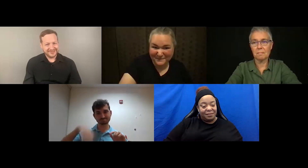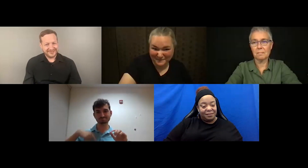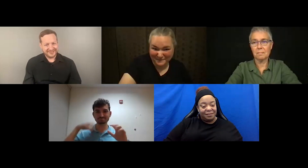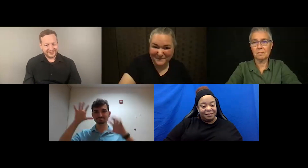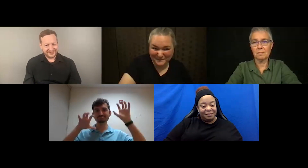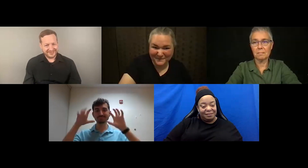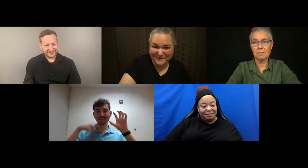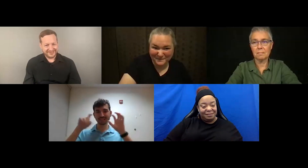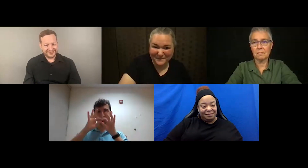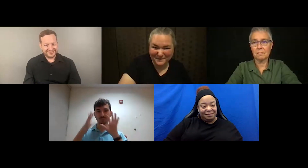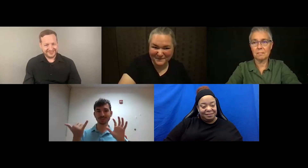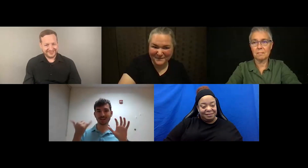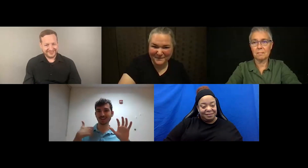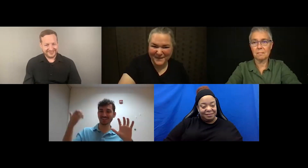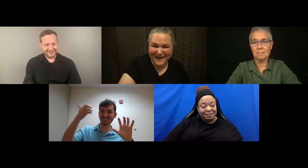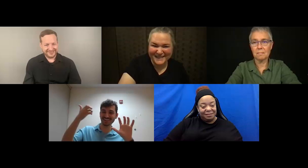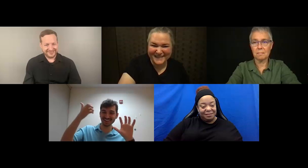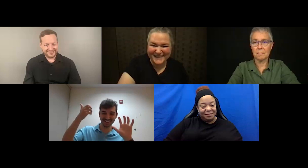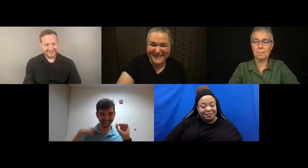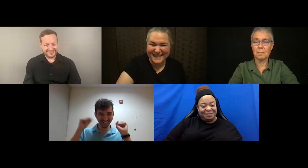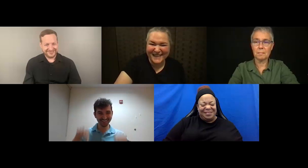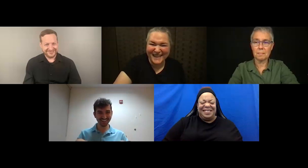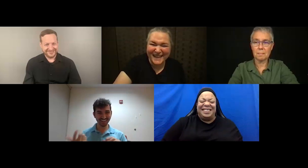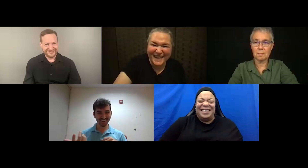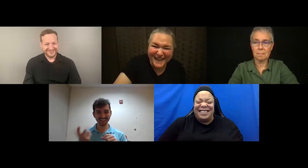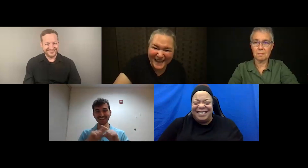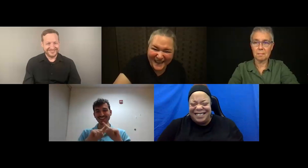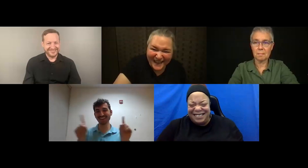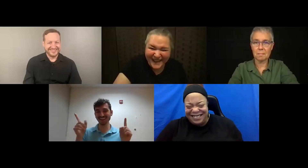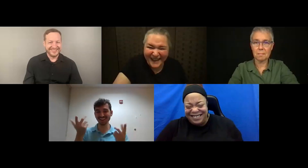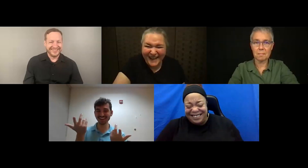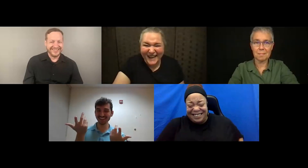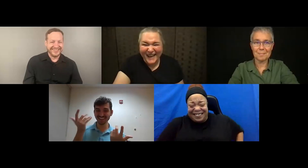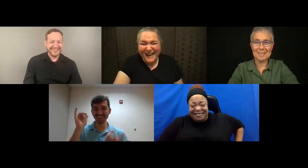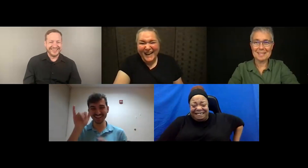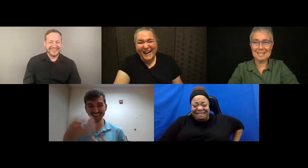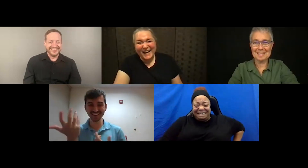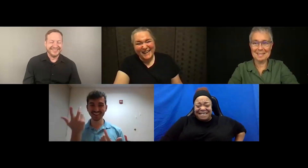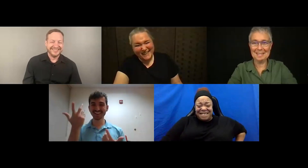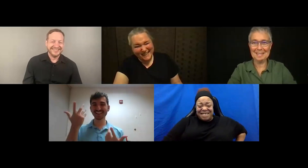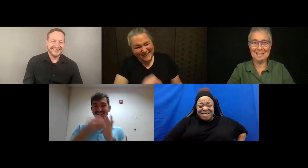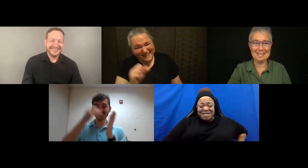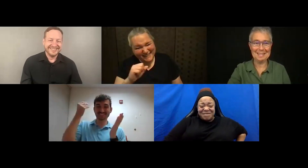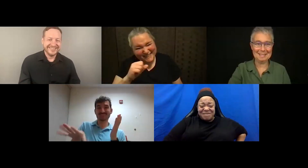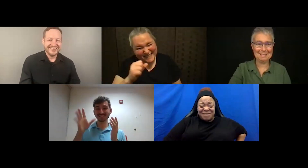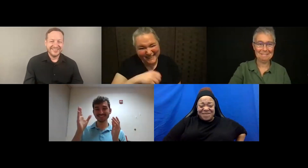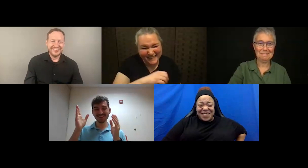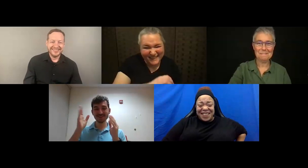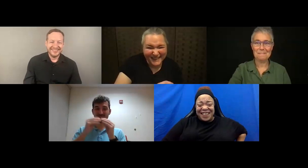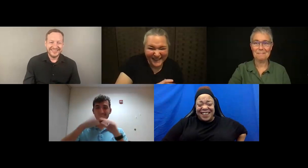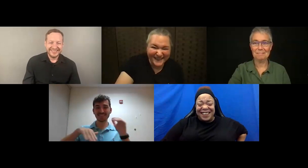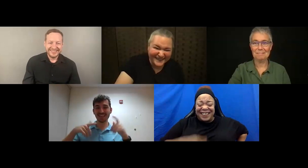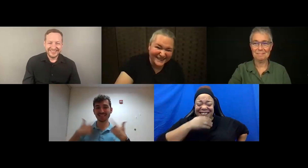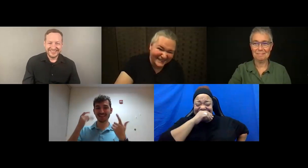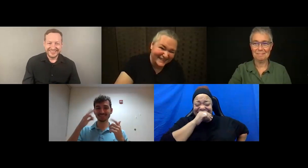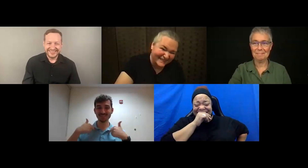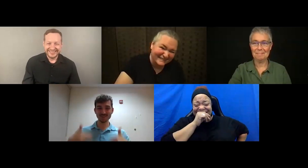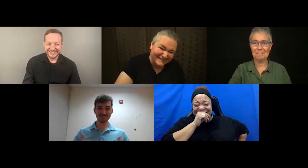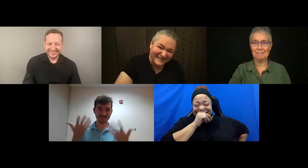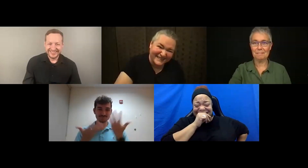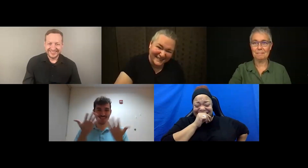and suddenly I need an interpreter. Would that be more expensive than a live human?